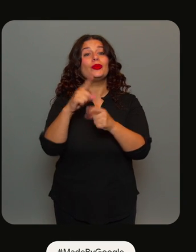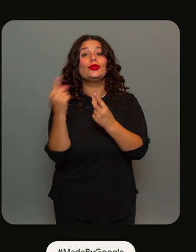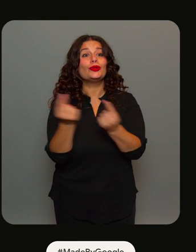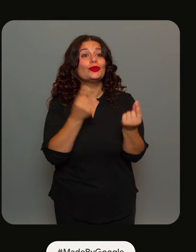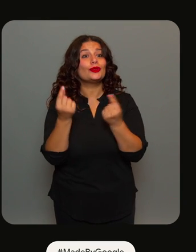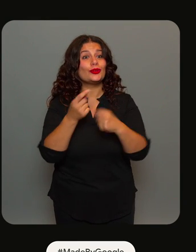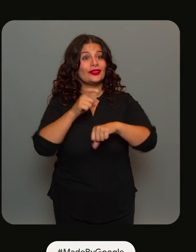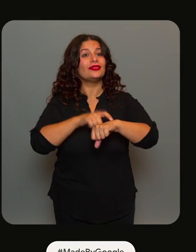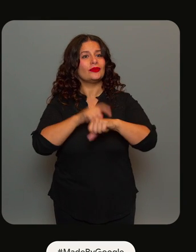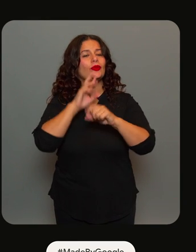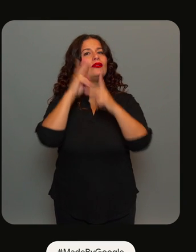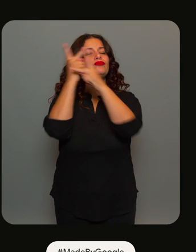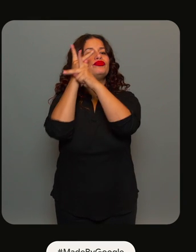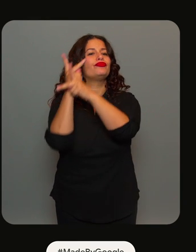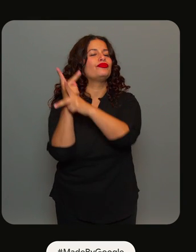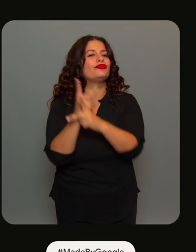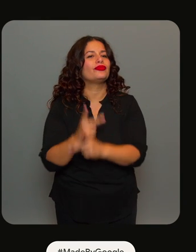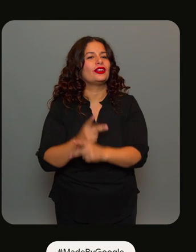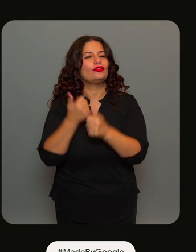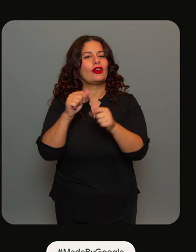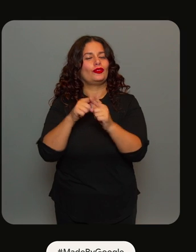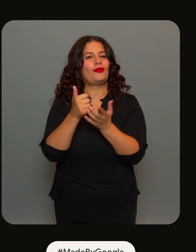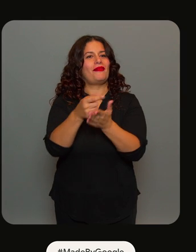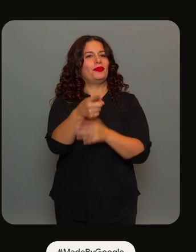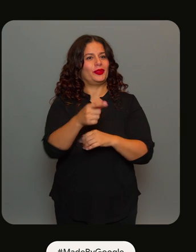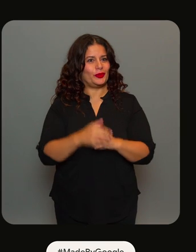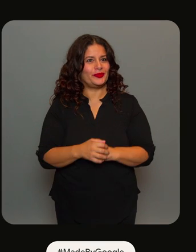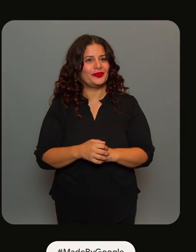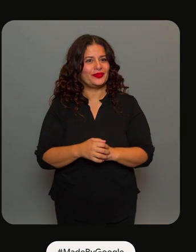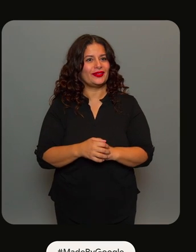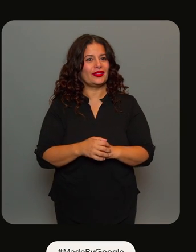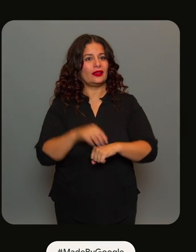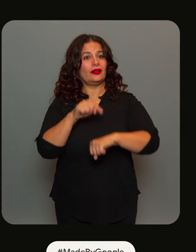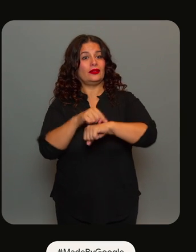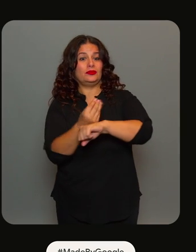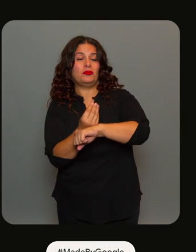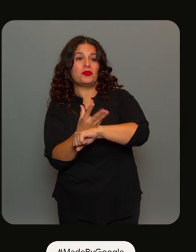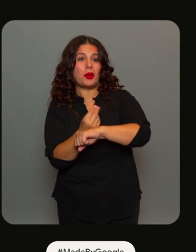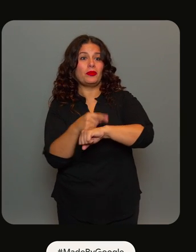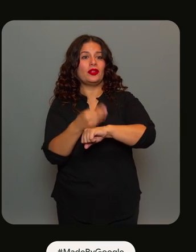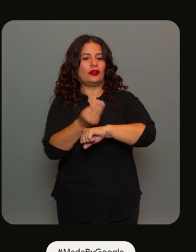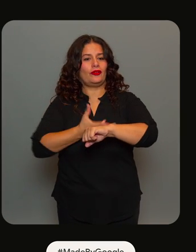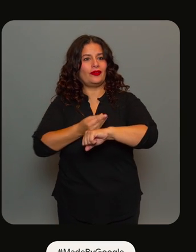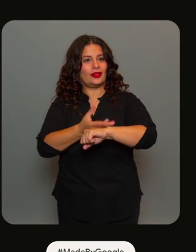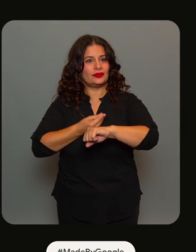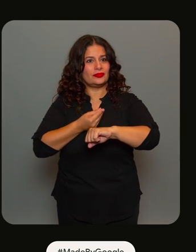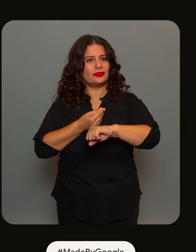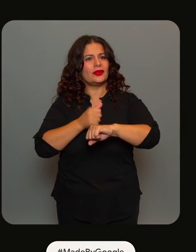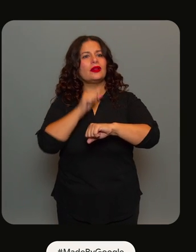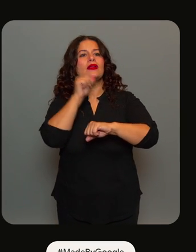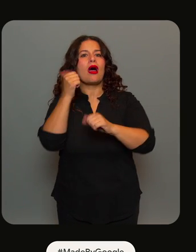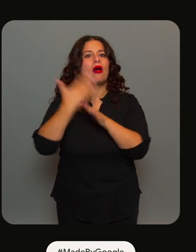another device. It quickly delivers the notifications you want, without creating the distractions you don't.